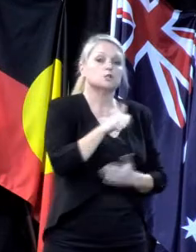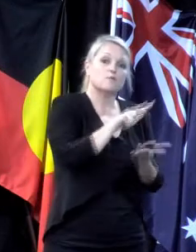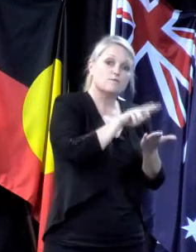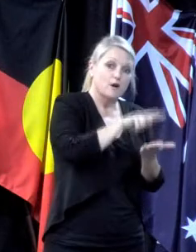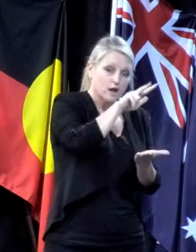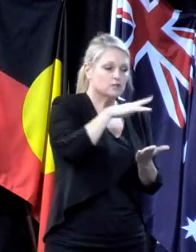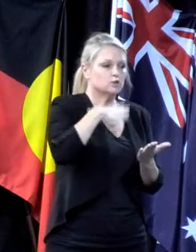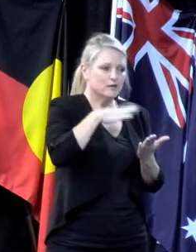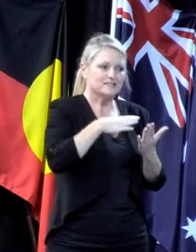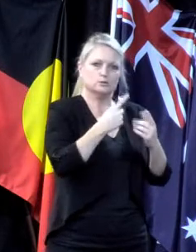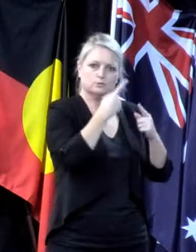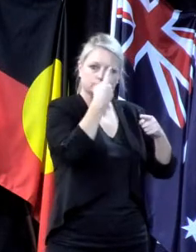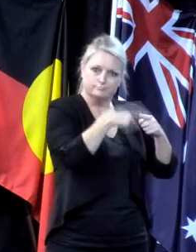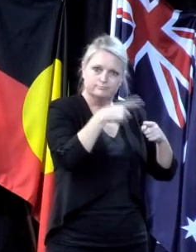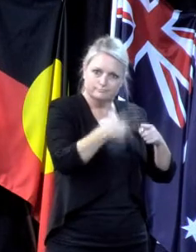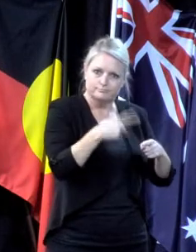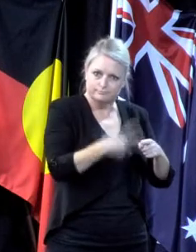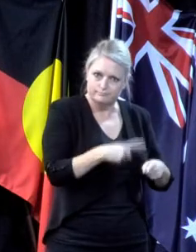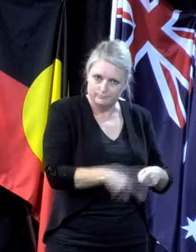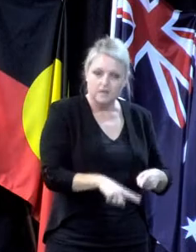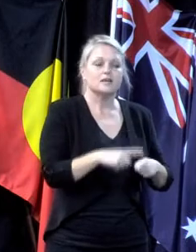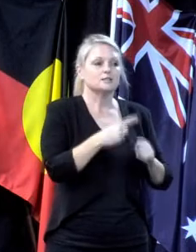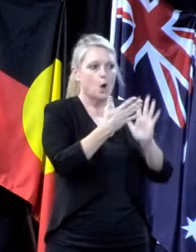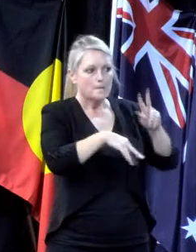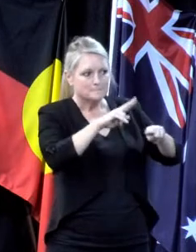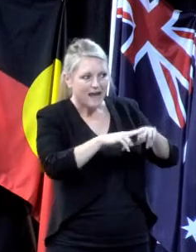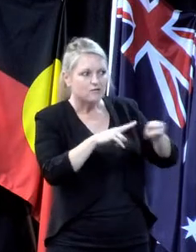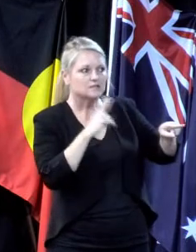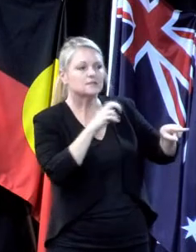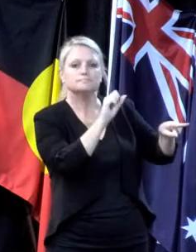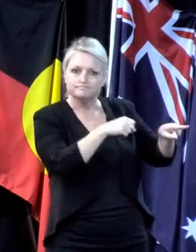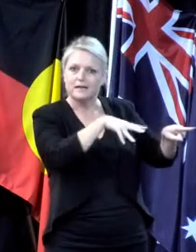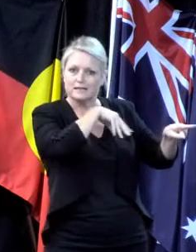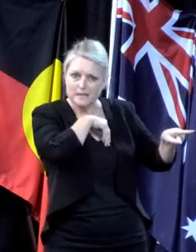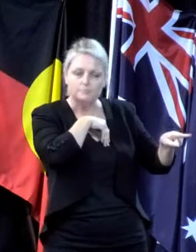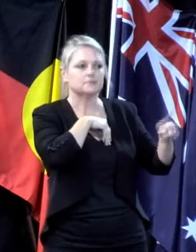Yes. DR MELLIFONT: Including parent will? Capacity, ability, access? MS SWANCUTT: Yes.